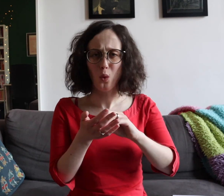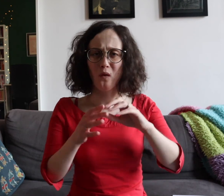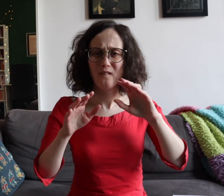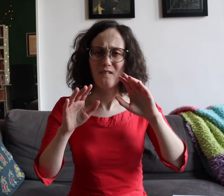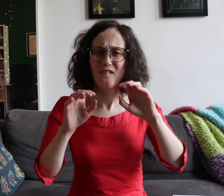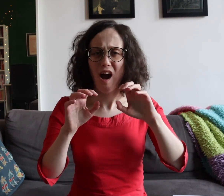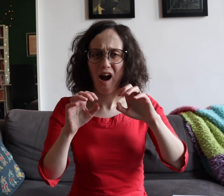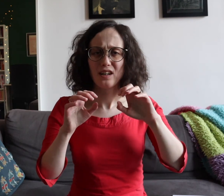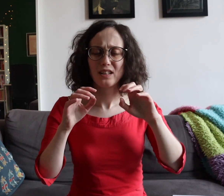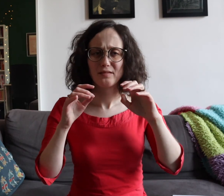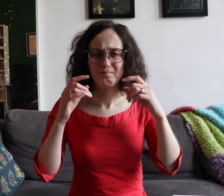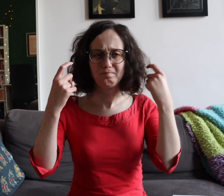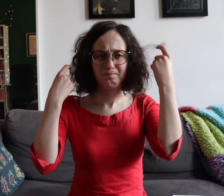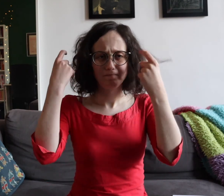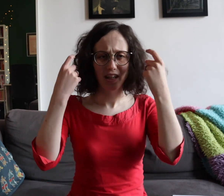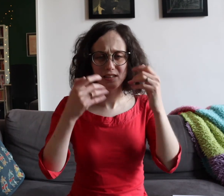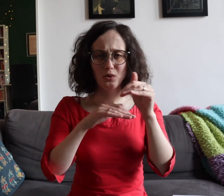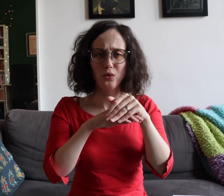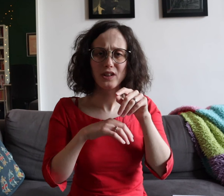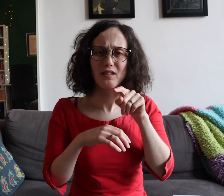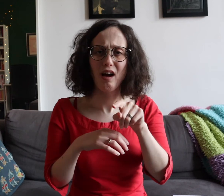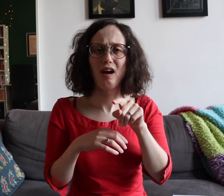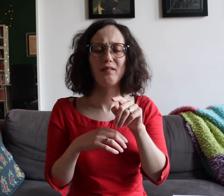still thing about it a lot.